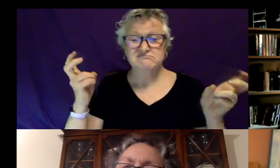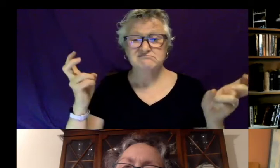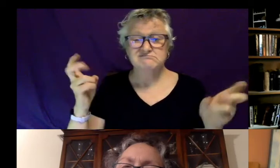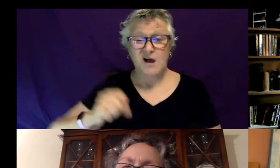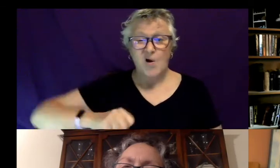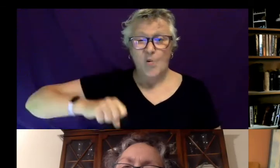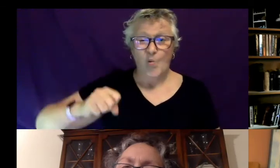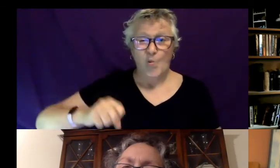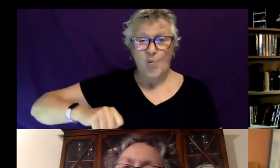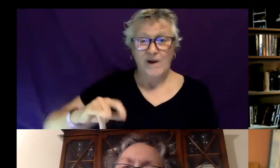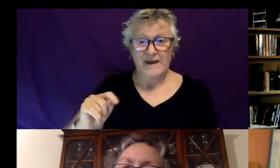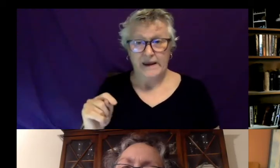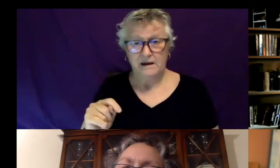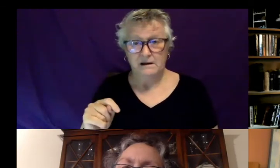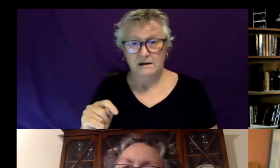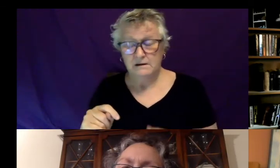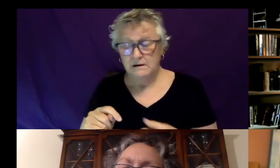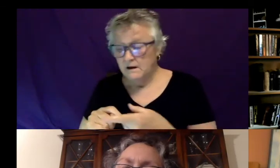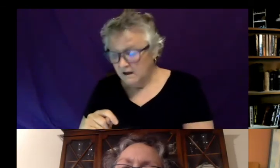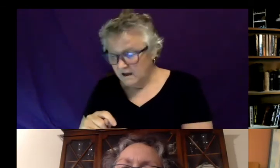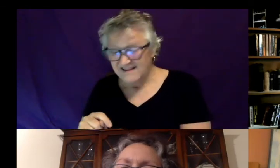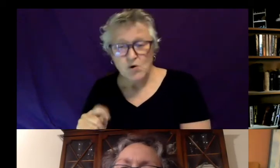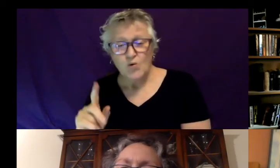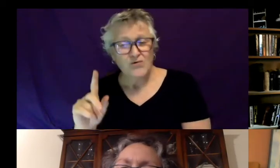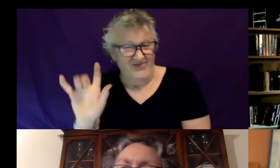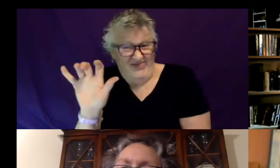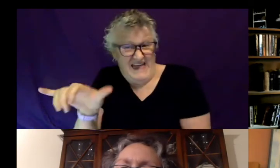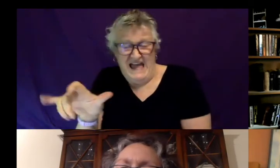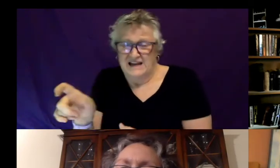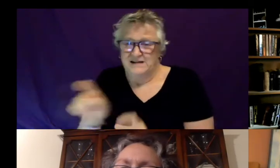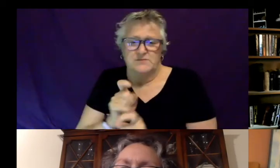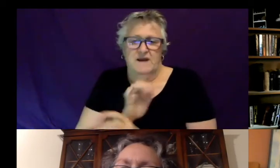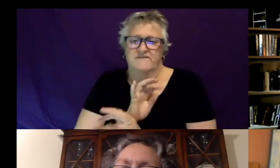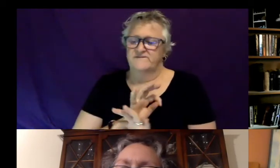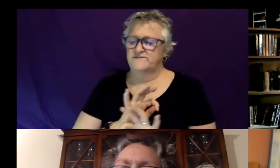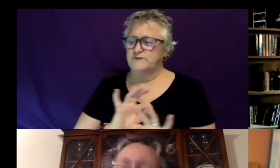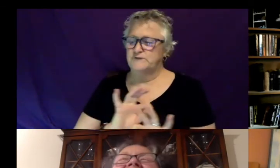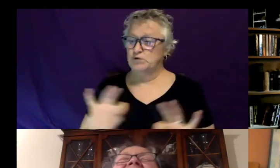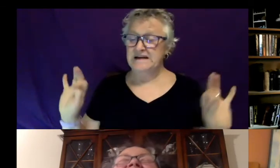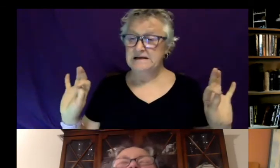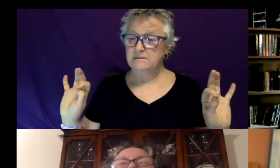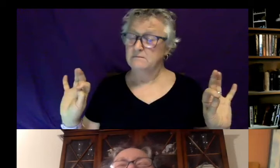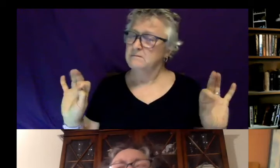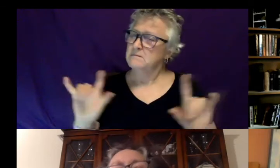but also a terror, you know, it's a fear that you could really screw something up in a big way!